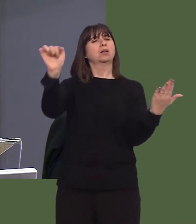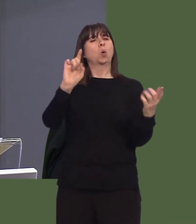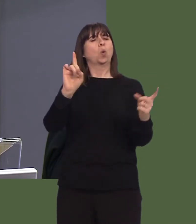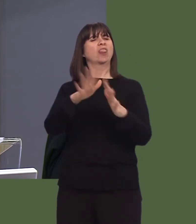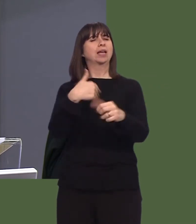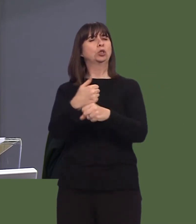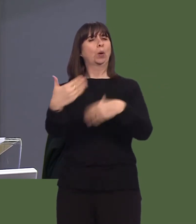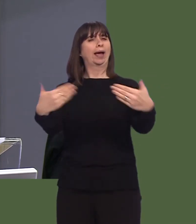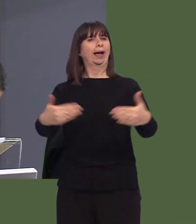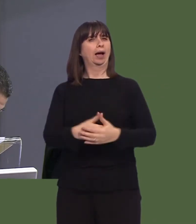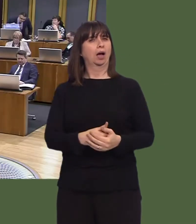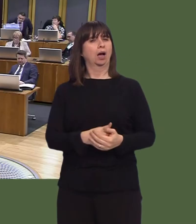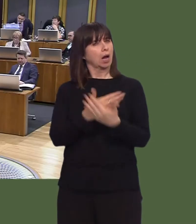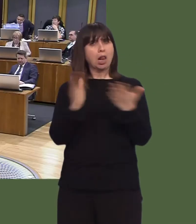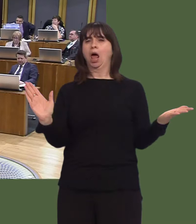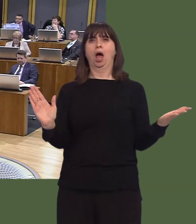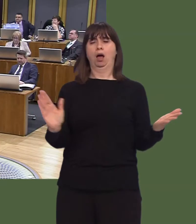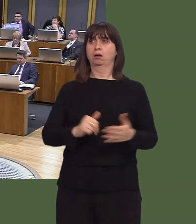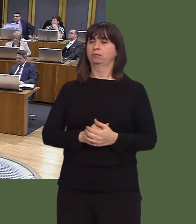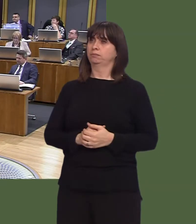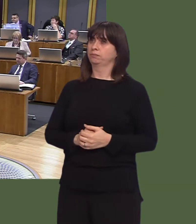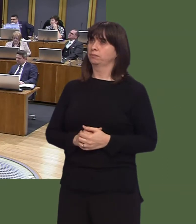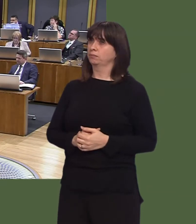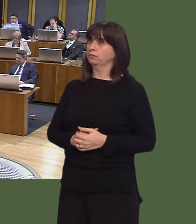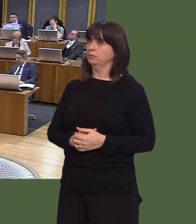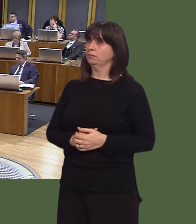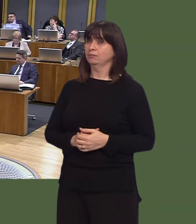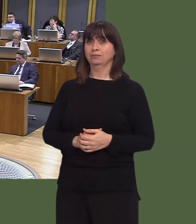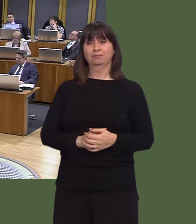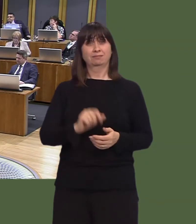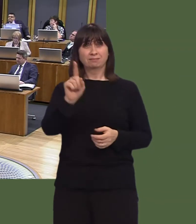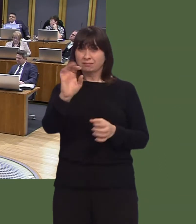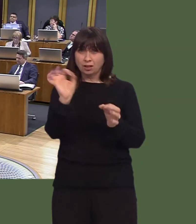Carwyn Jones AM: Well, none of what the Member has said has any basis in fact at all, but